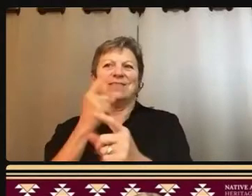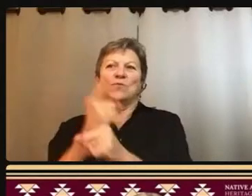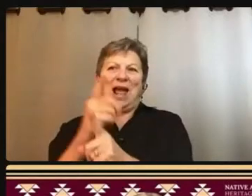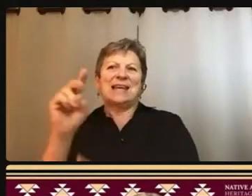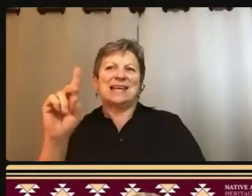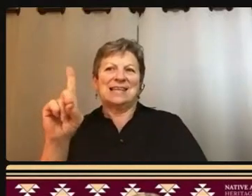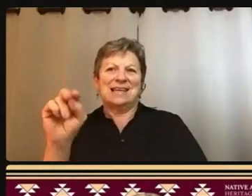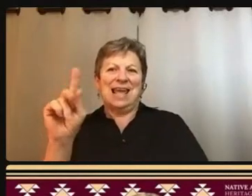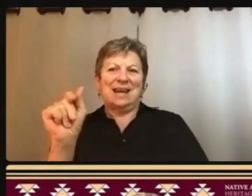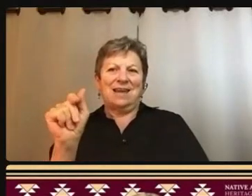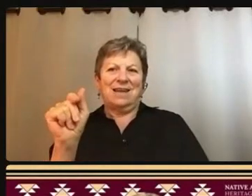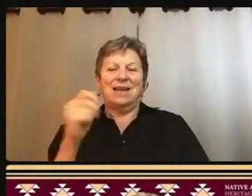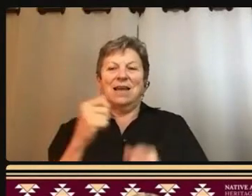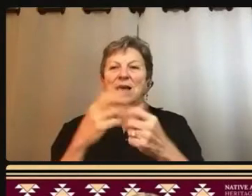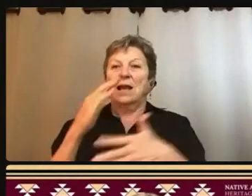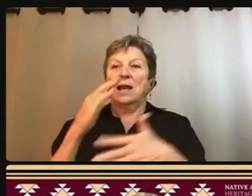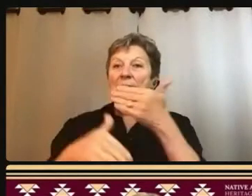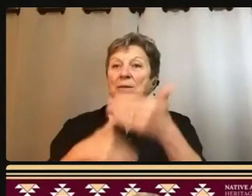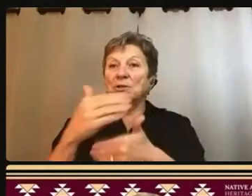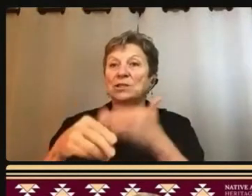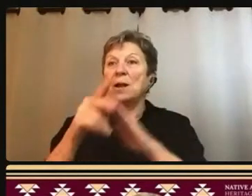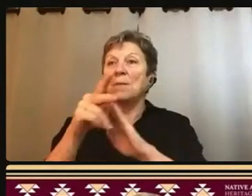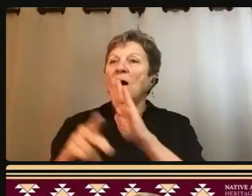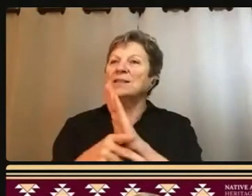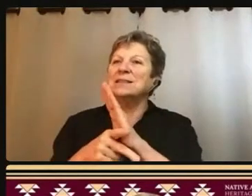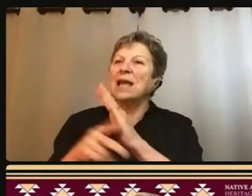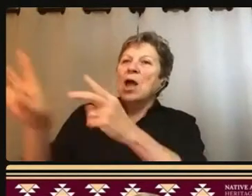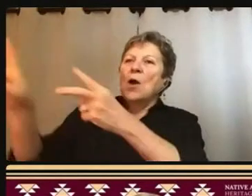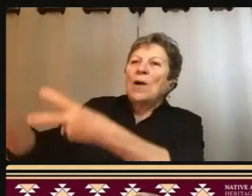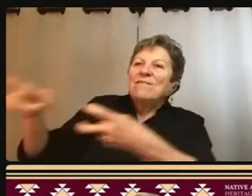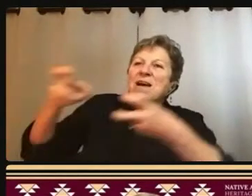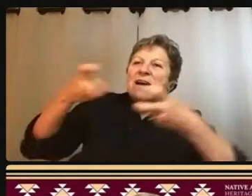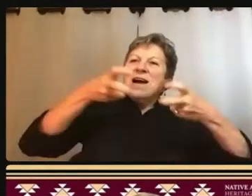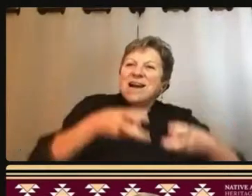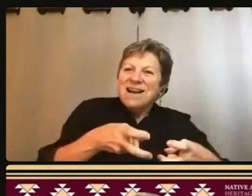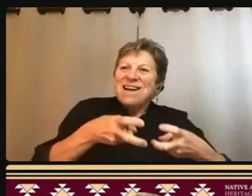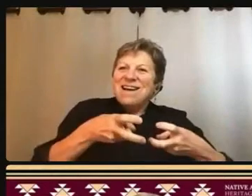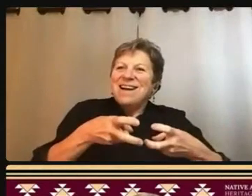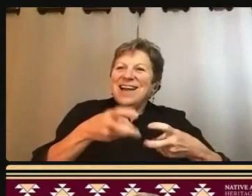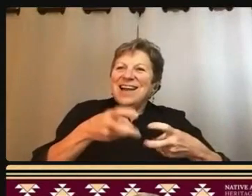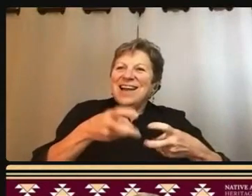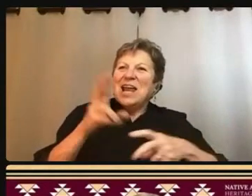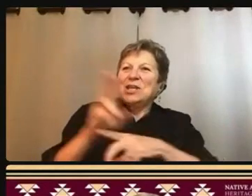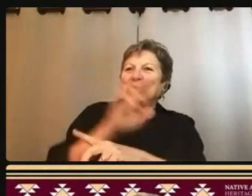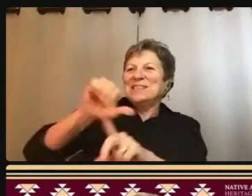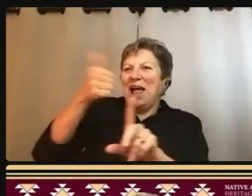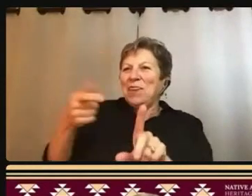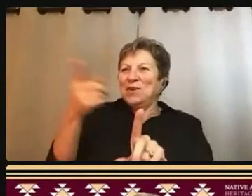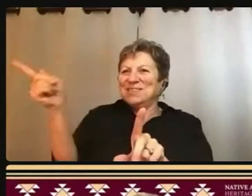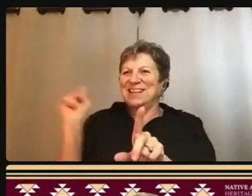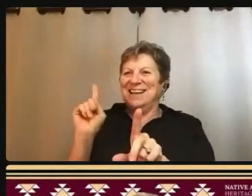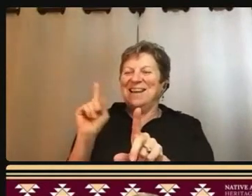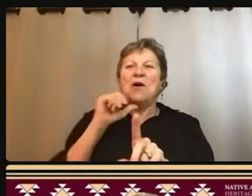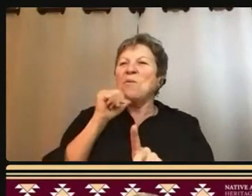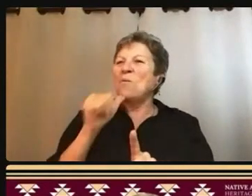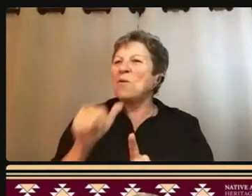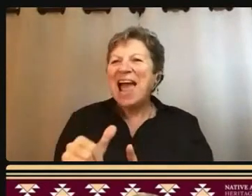THE DATA AND SEE IF WE'RE ASKING THE RIGHT QUESTIONS AND IF WE HAVE THE RIGHT DATA. ALSO A LOT OF OUR POLICIES AND